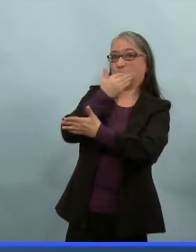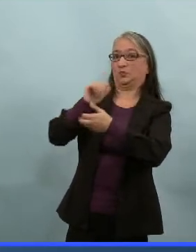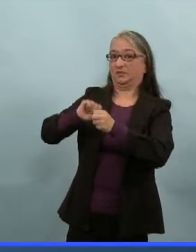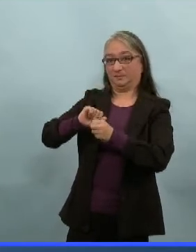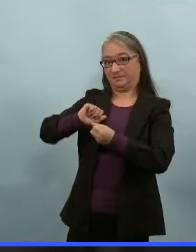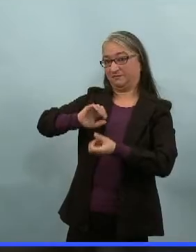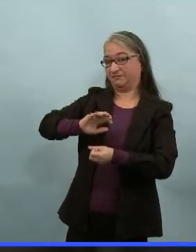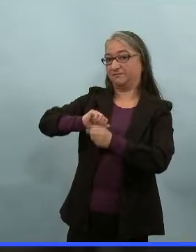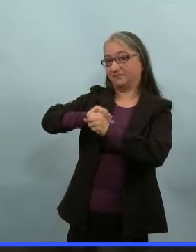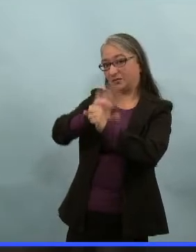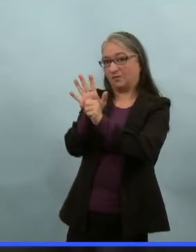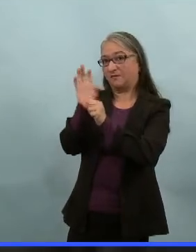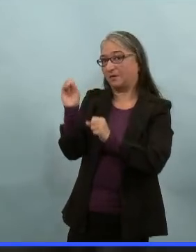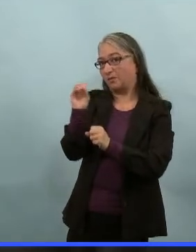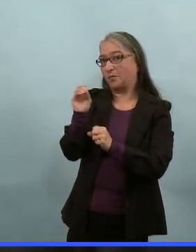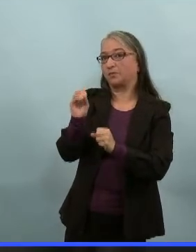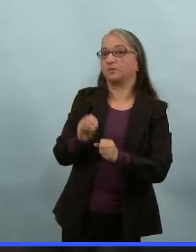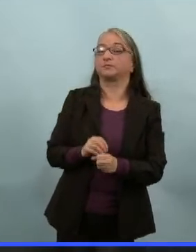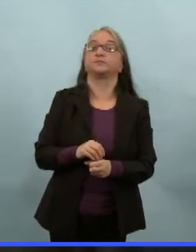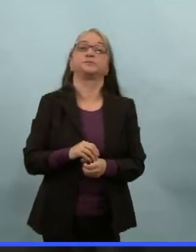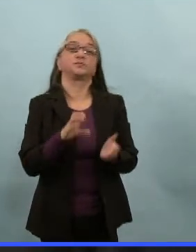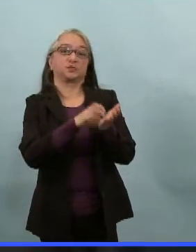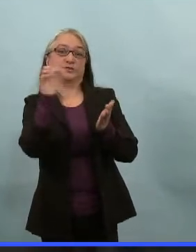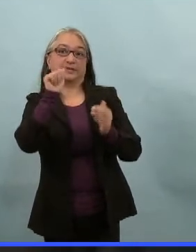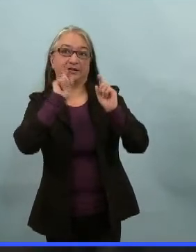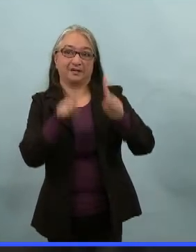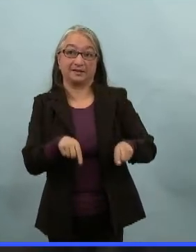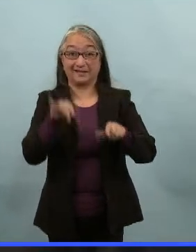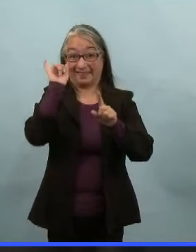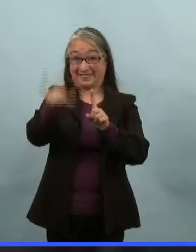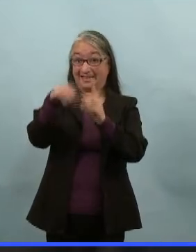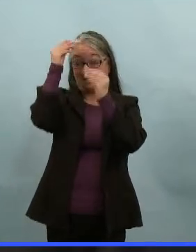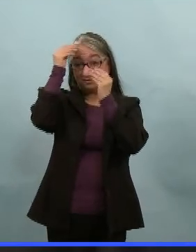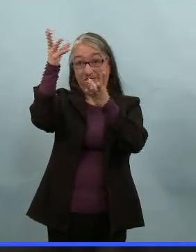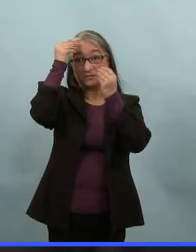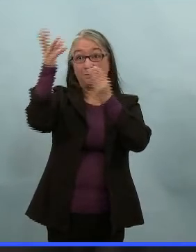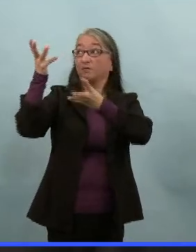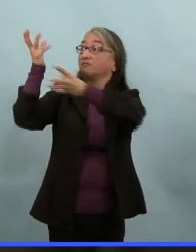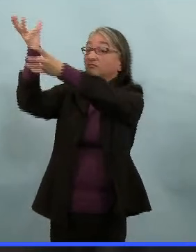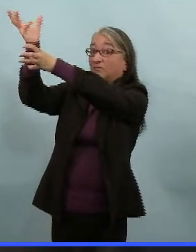so the data is still coming in uh we're still analyzing that data other jurisdictions are